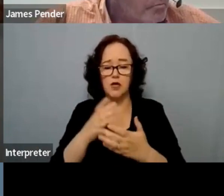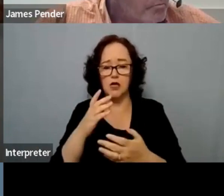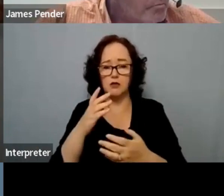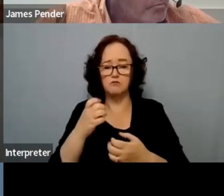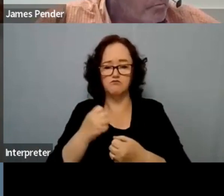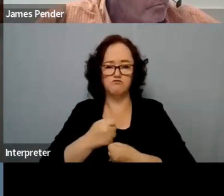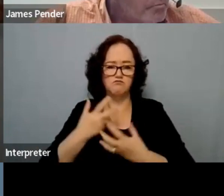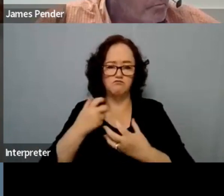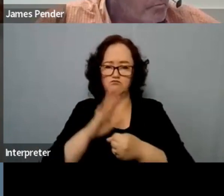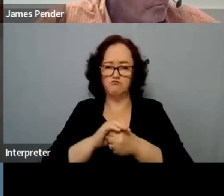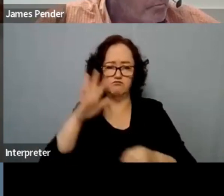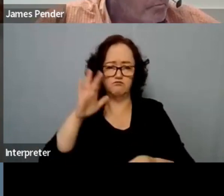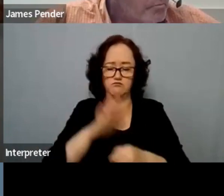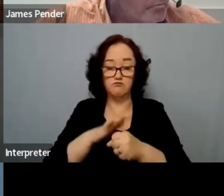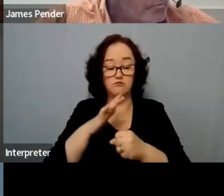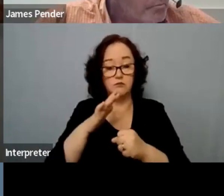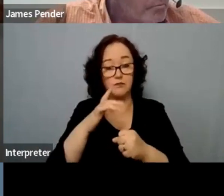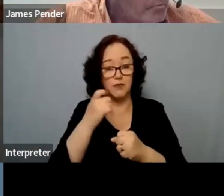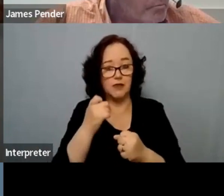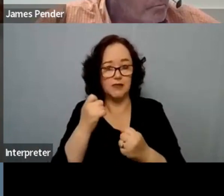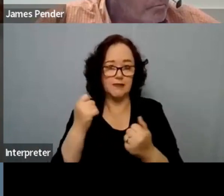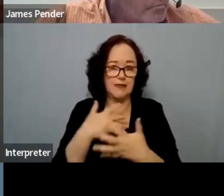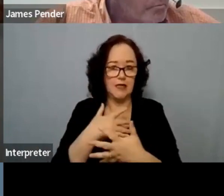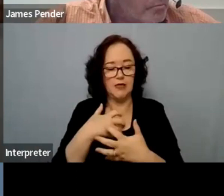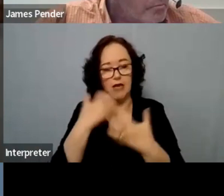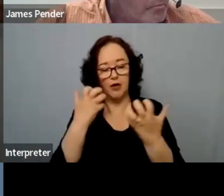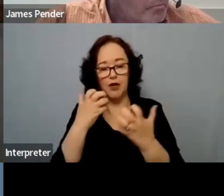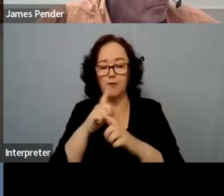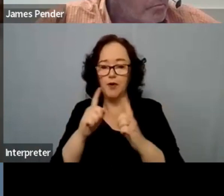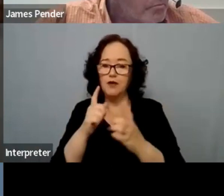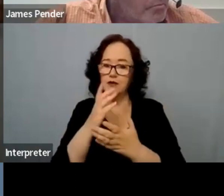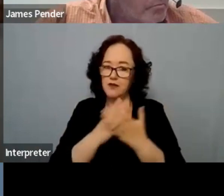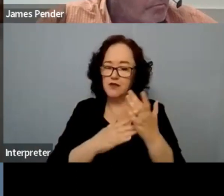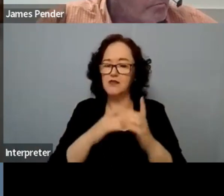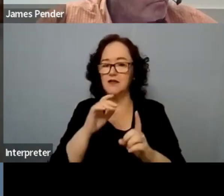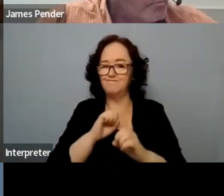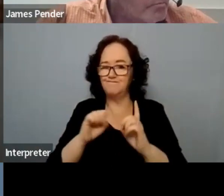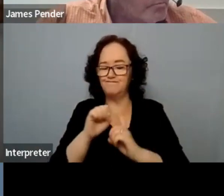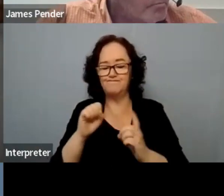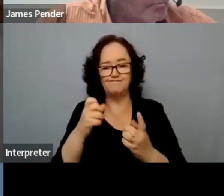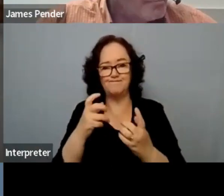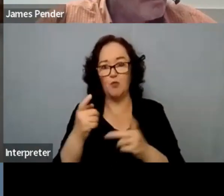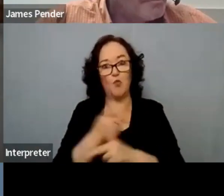angry, but also some of his situation is exacerbated by his TBI. So here's the question. He